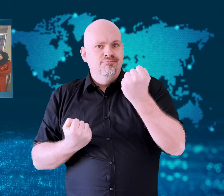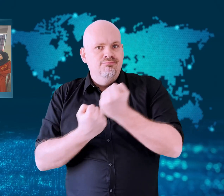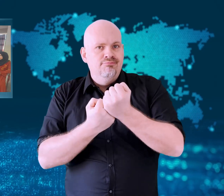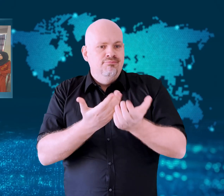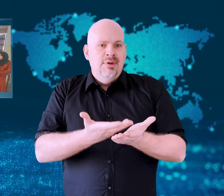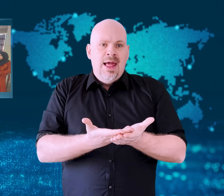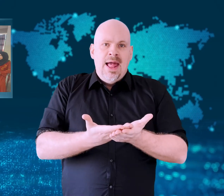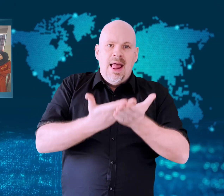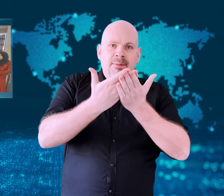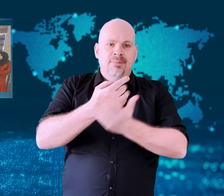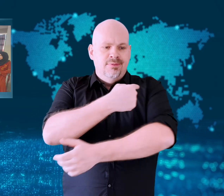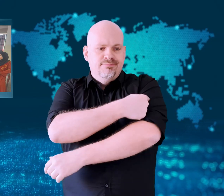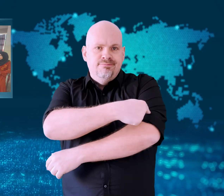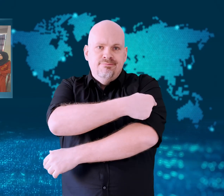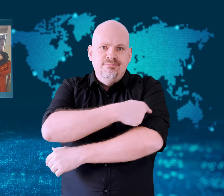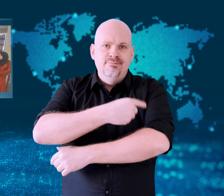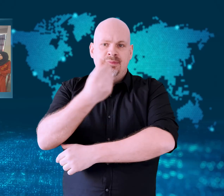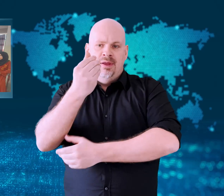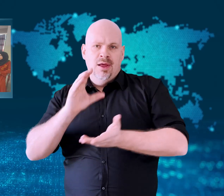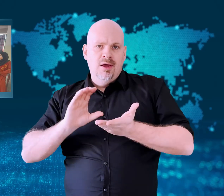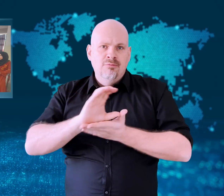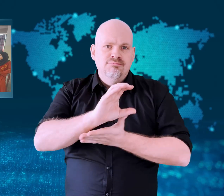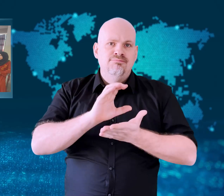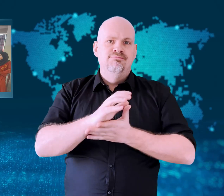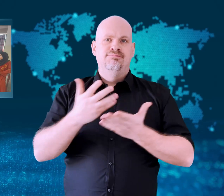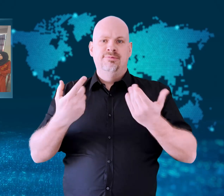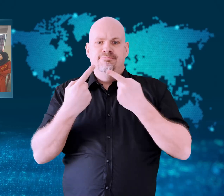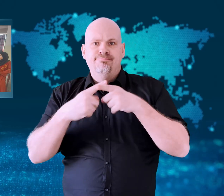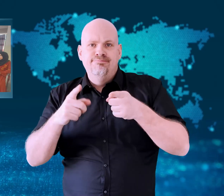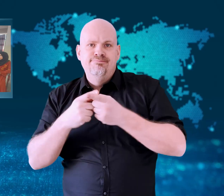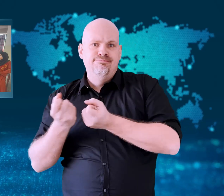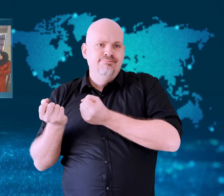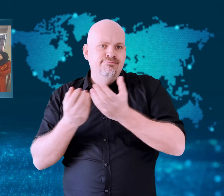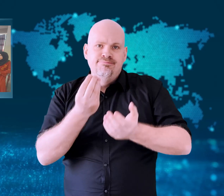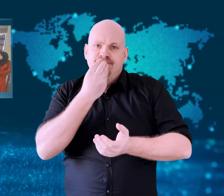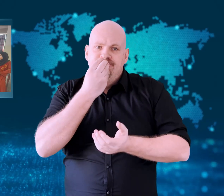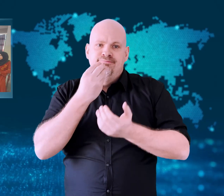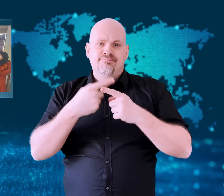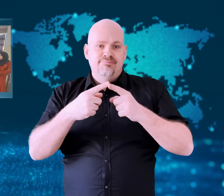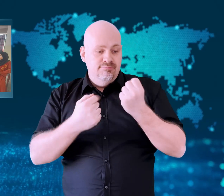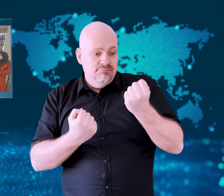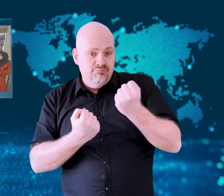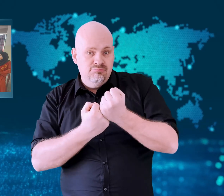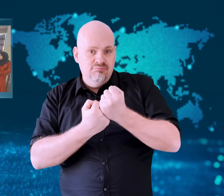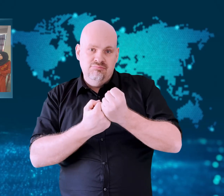This has been a requirement if the country is to